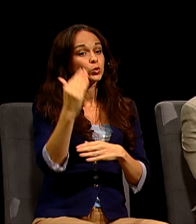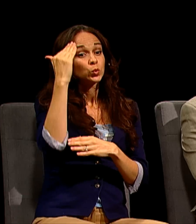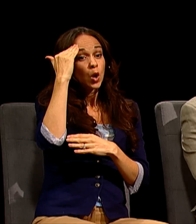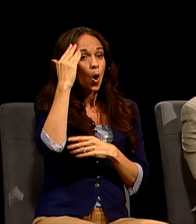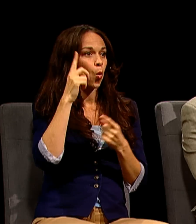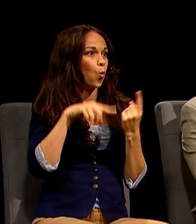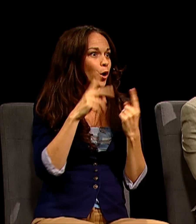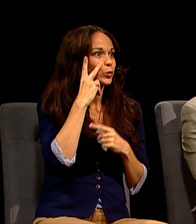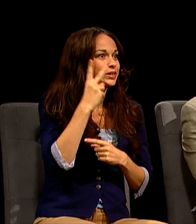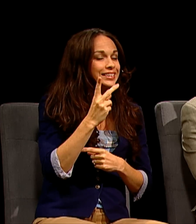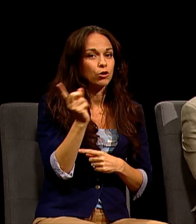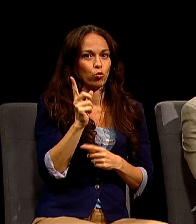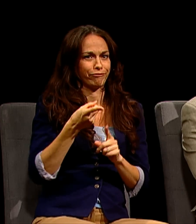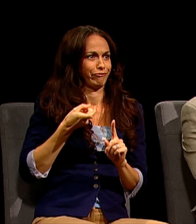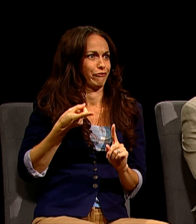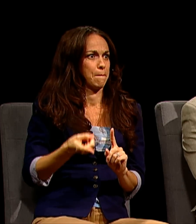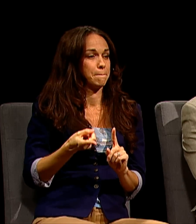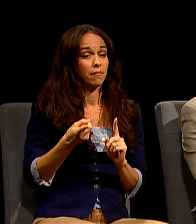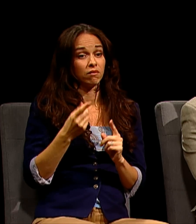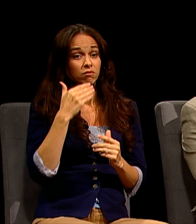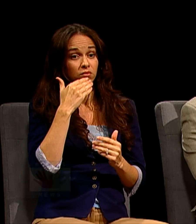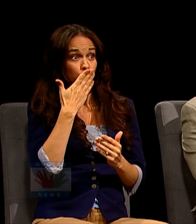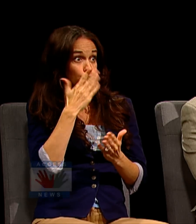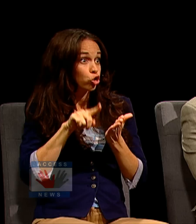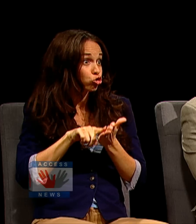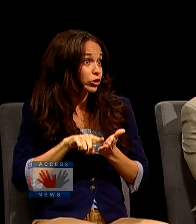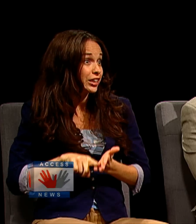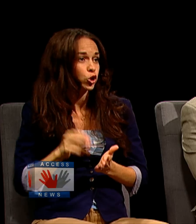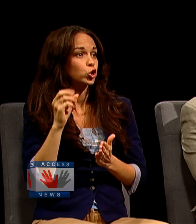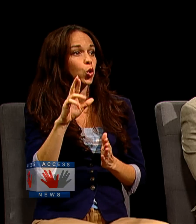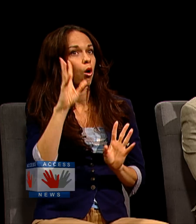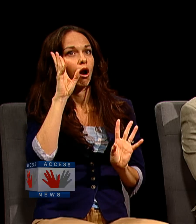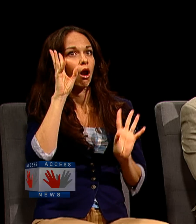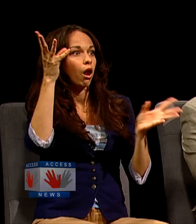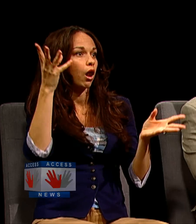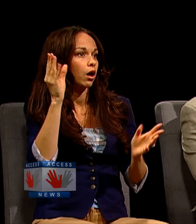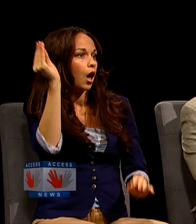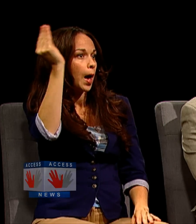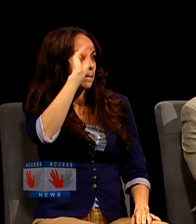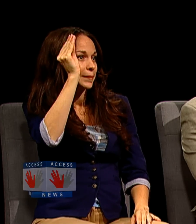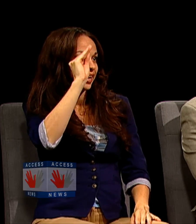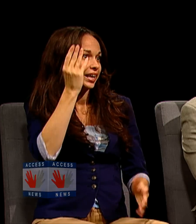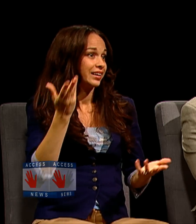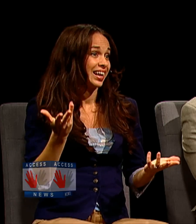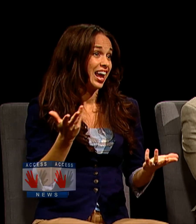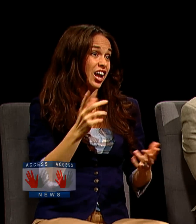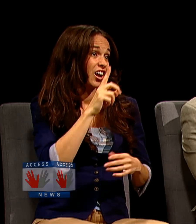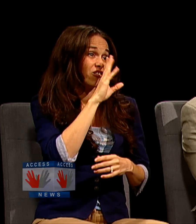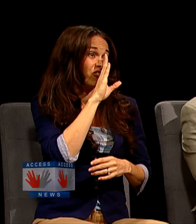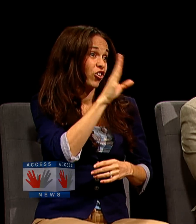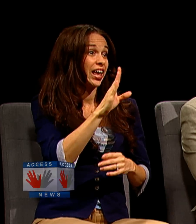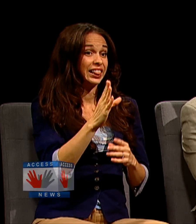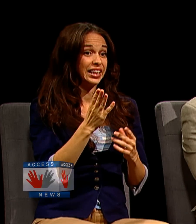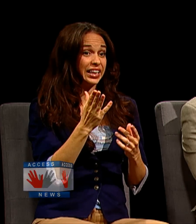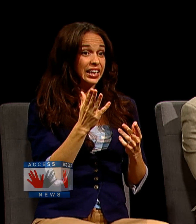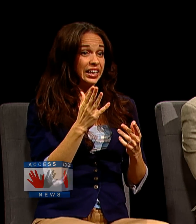seeing, where it came from, if it's well researched material or just someone's opinion and surmise. And frankly there's room for all of that.